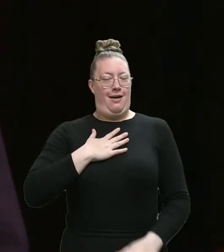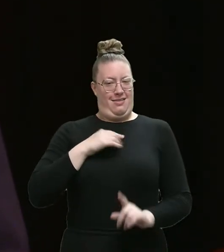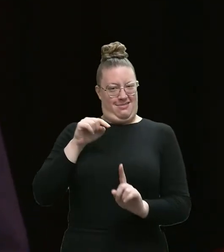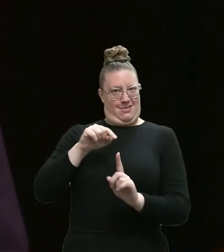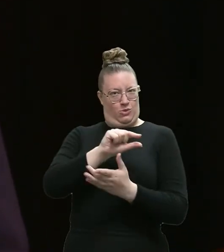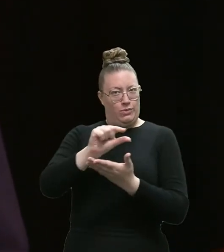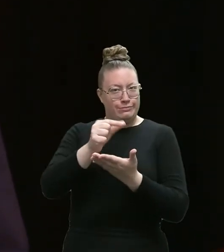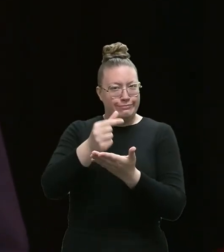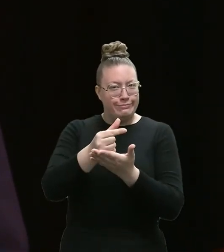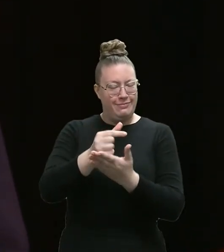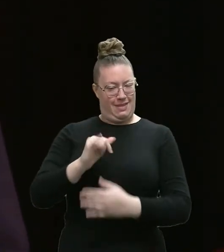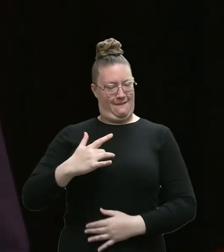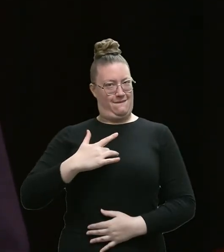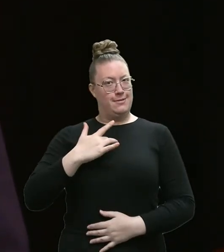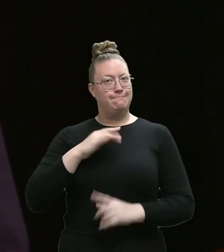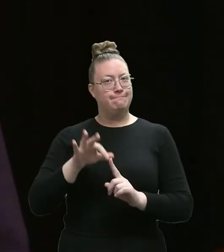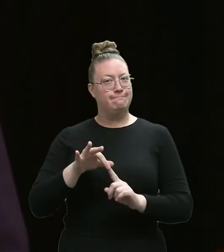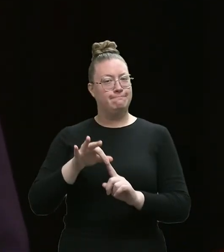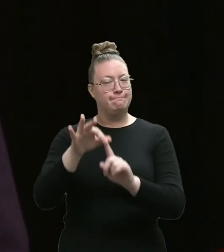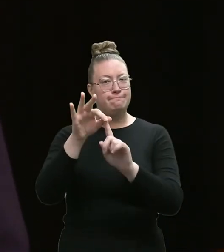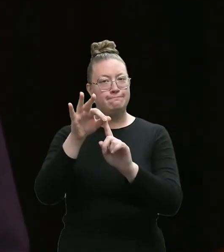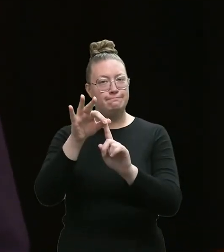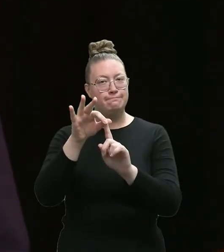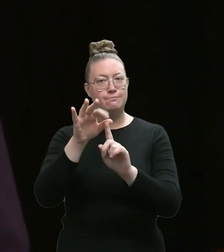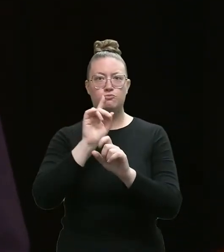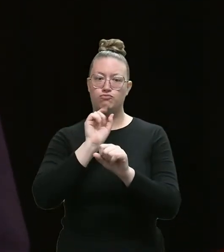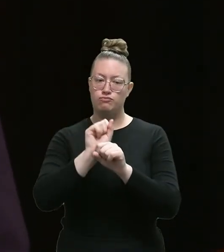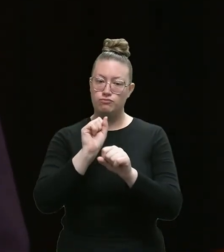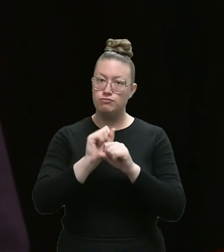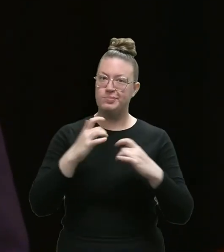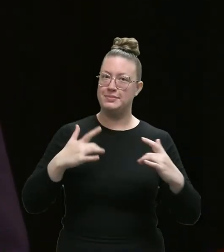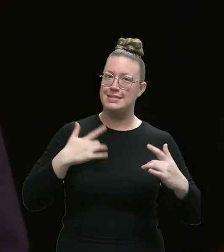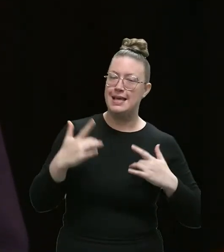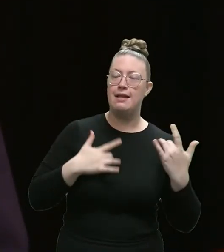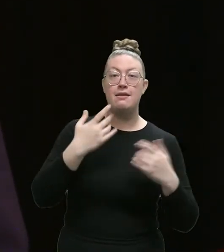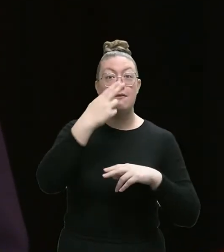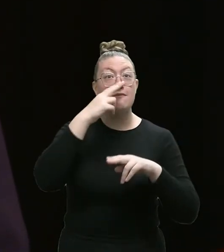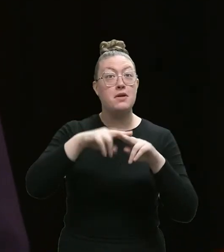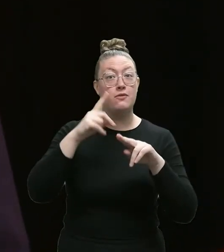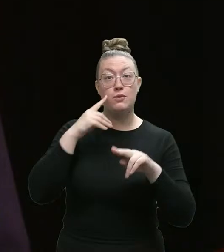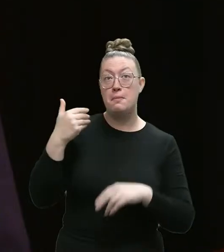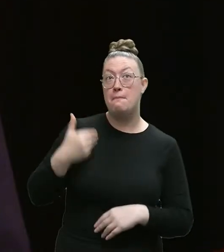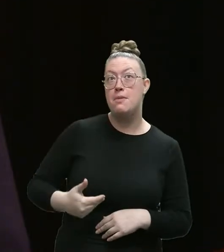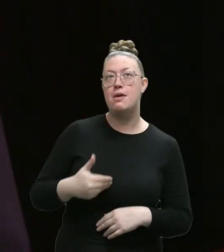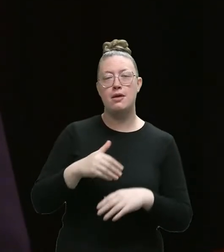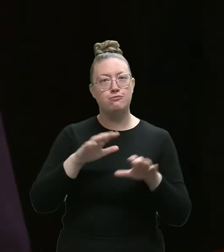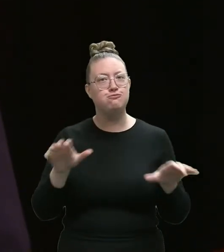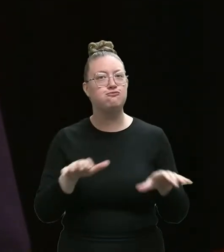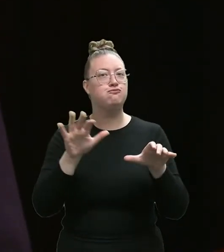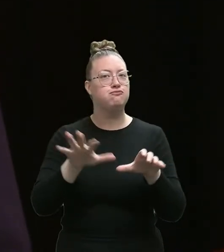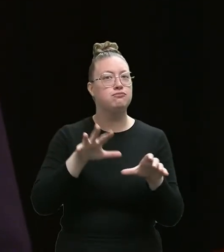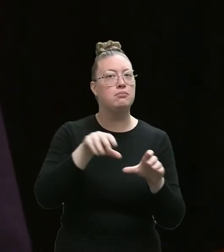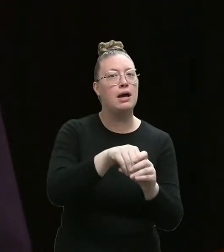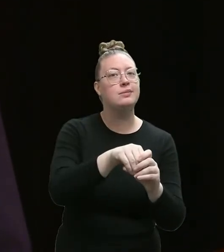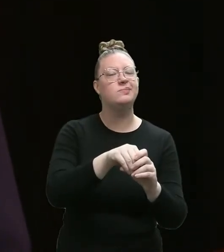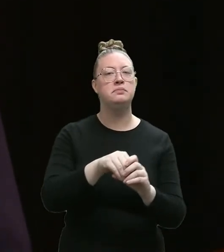like to recognize our delegation of special guests who have joined us to celebrate today. As I introduce each of you please stand or remain standing